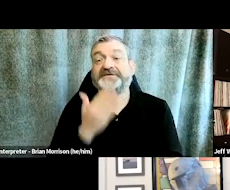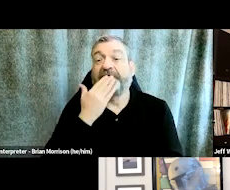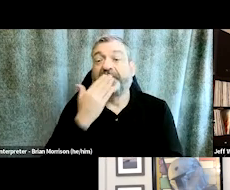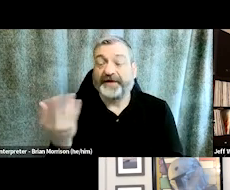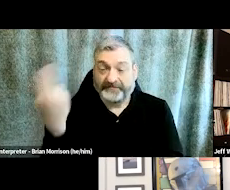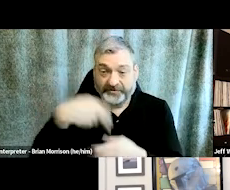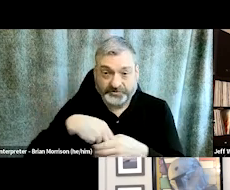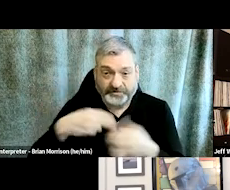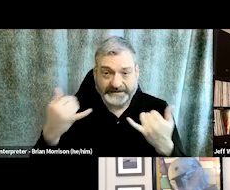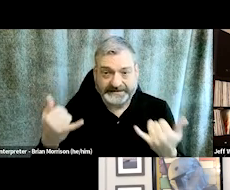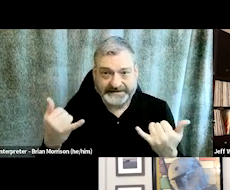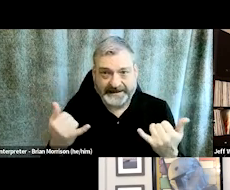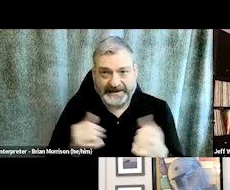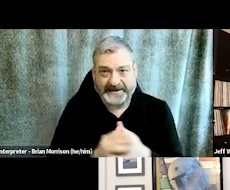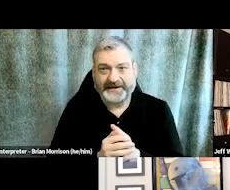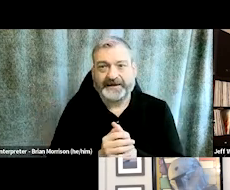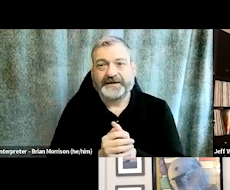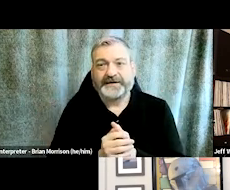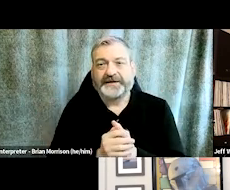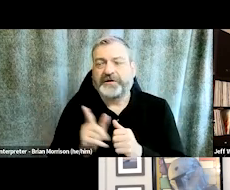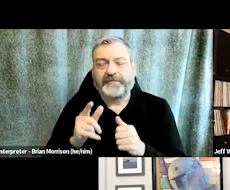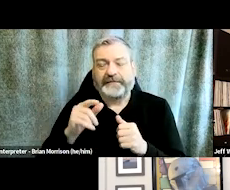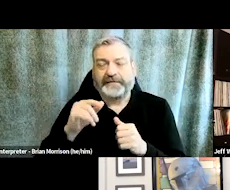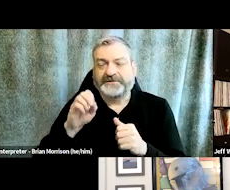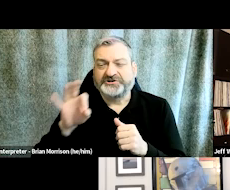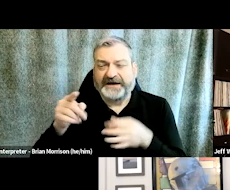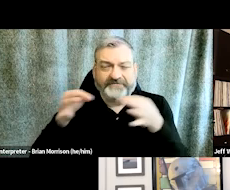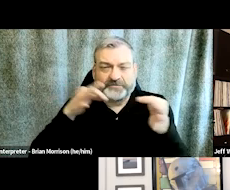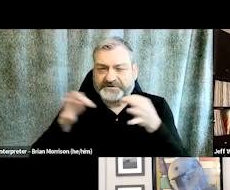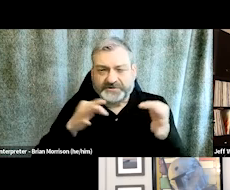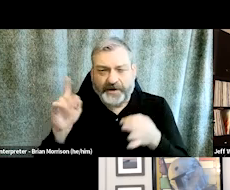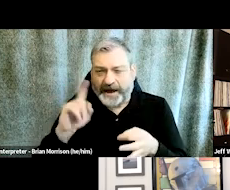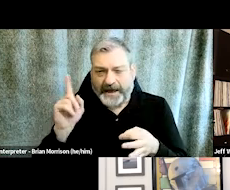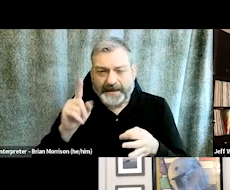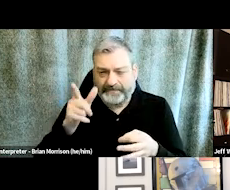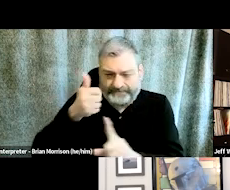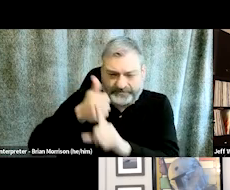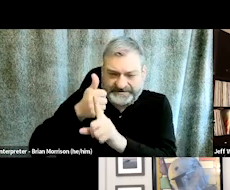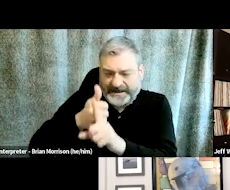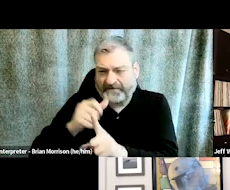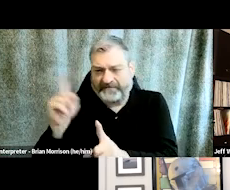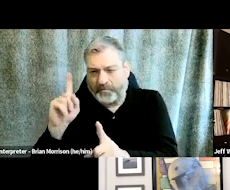If you'd obviously start with describing yourself and where you are before jumping in, and I think we're going to have more of a conversation.